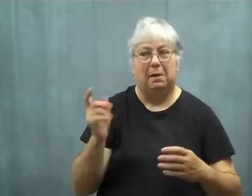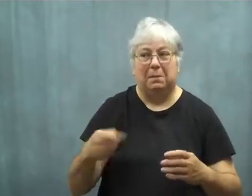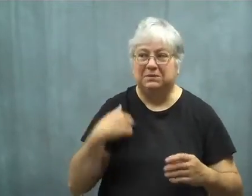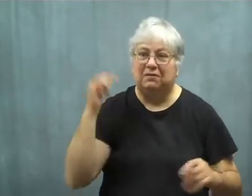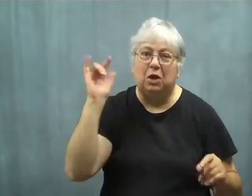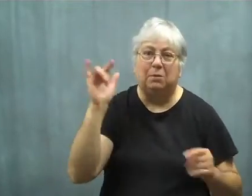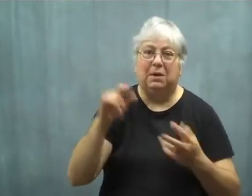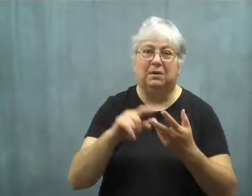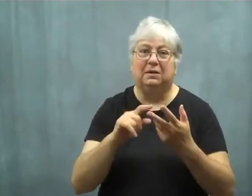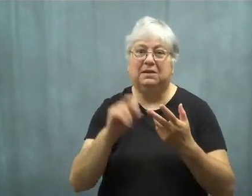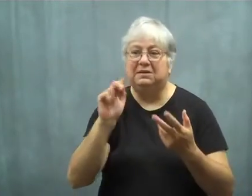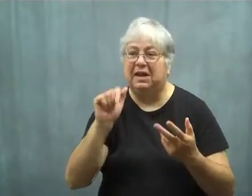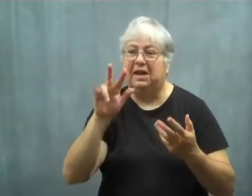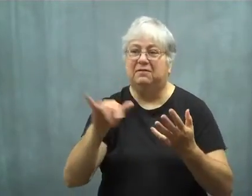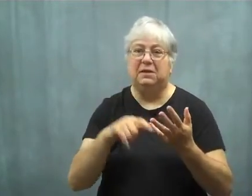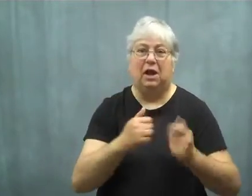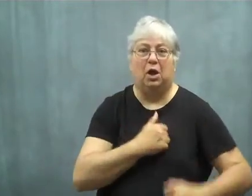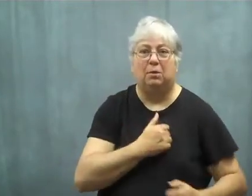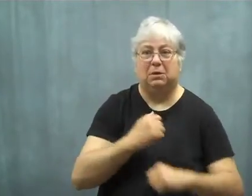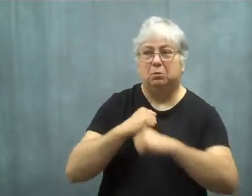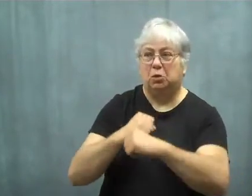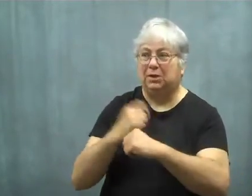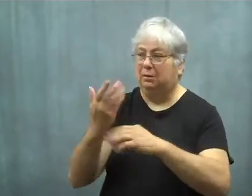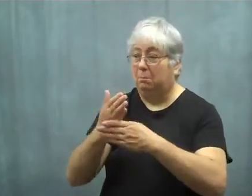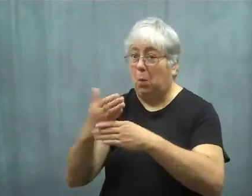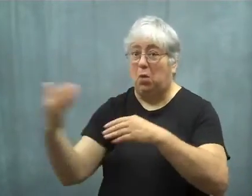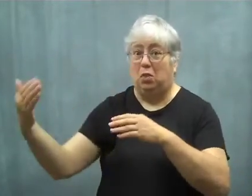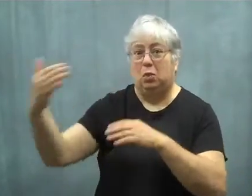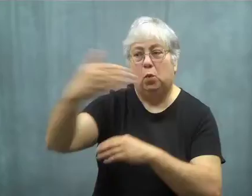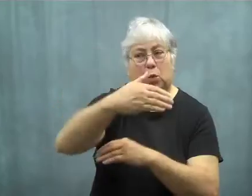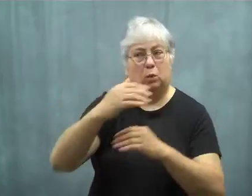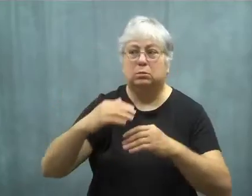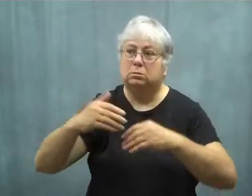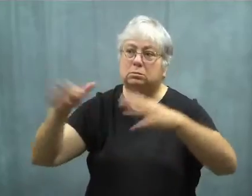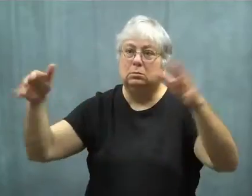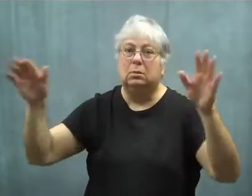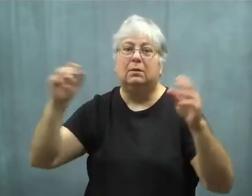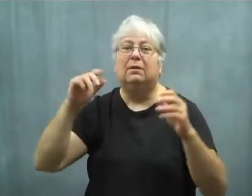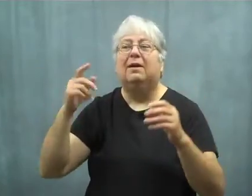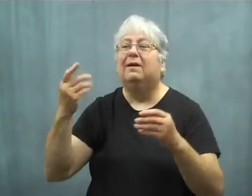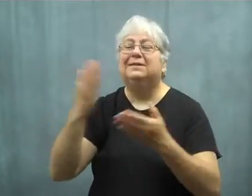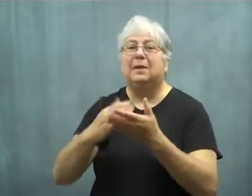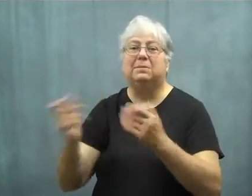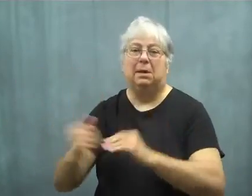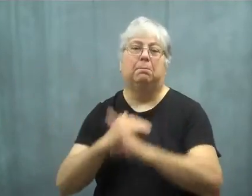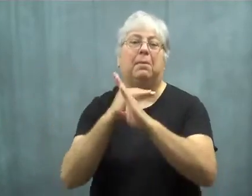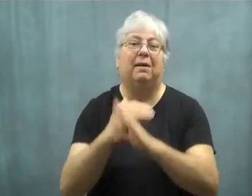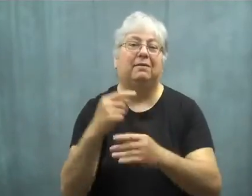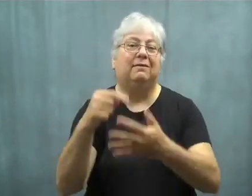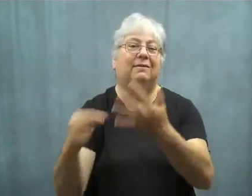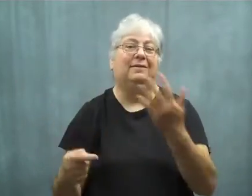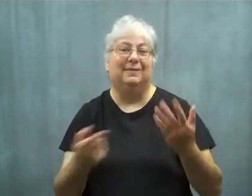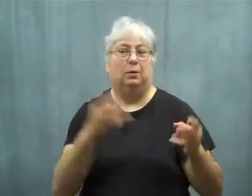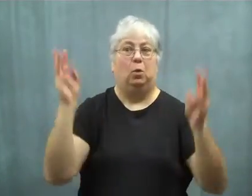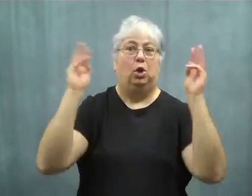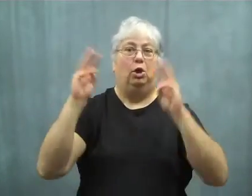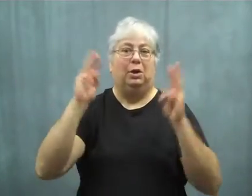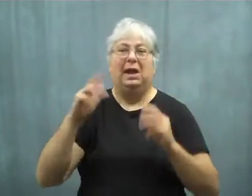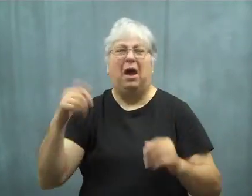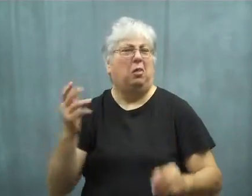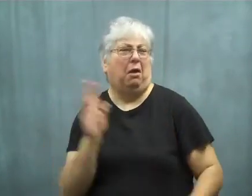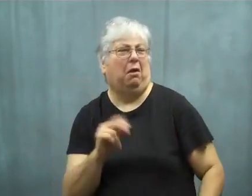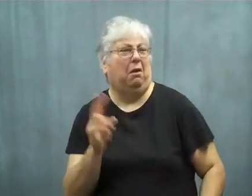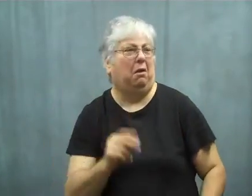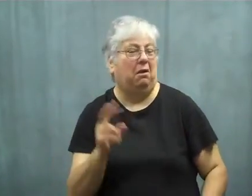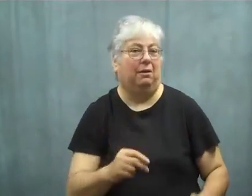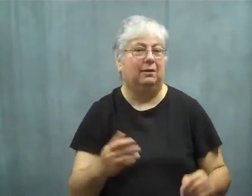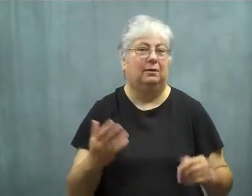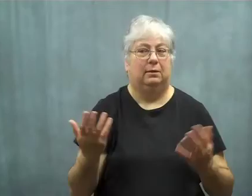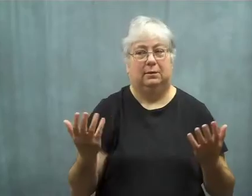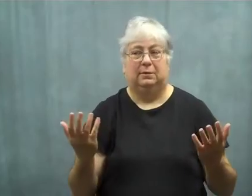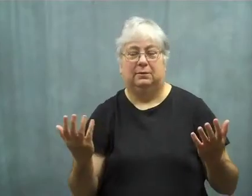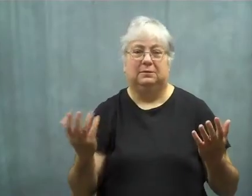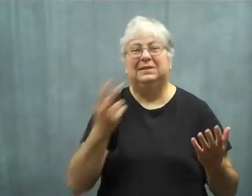It feels aircraft, navy and land forces are needed.